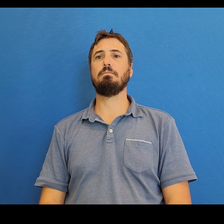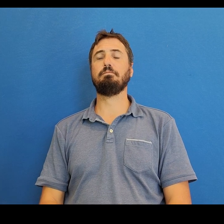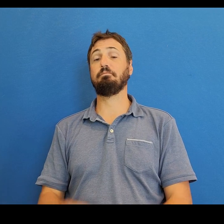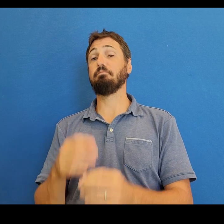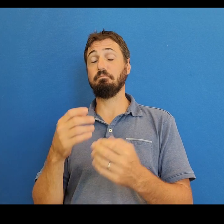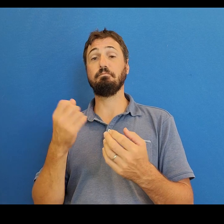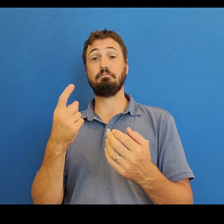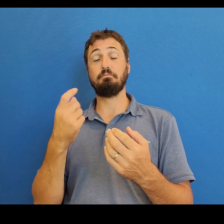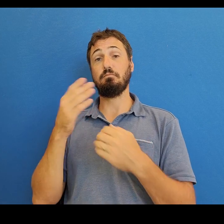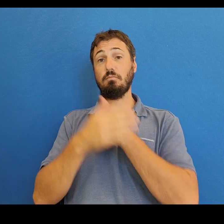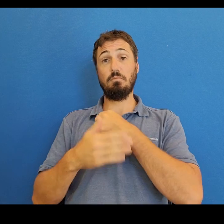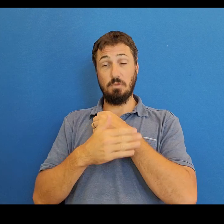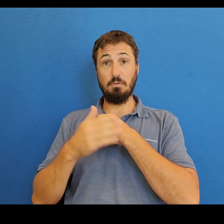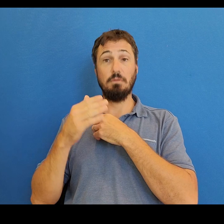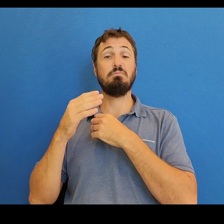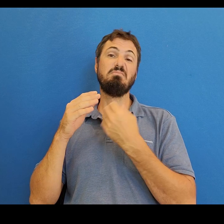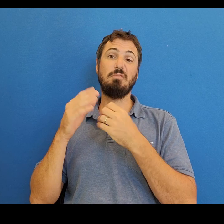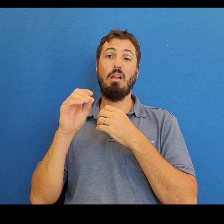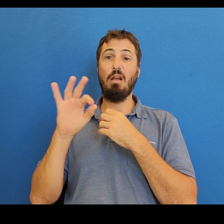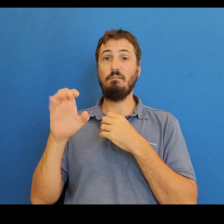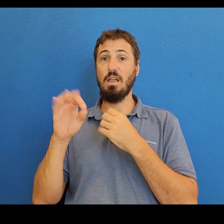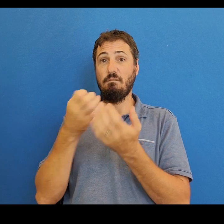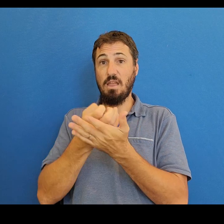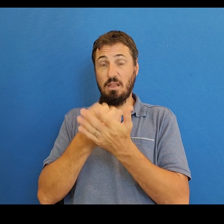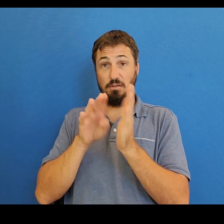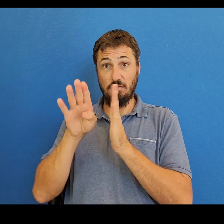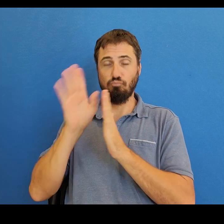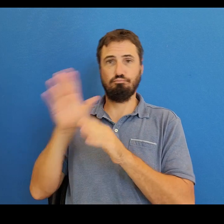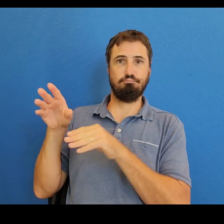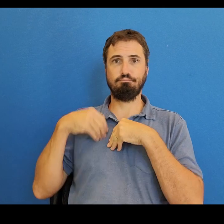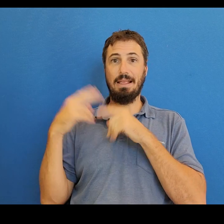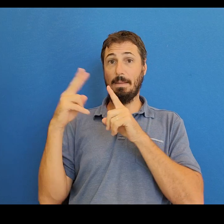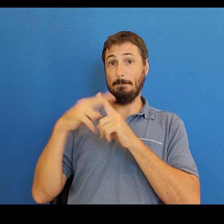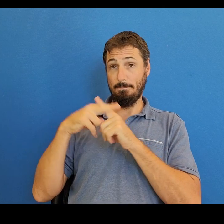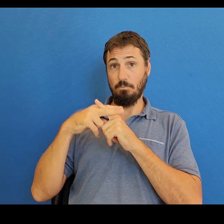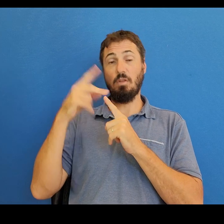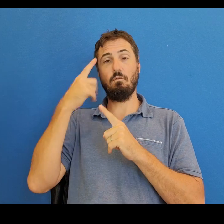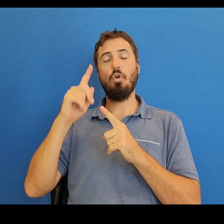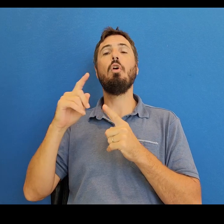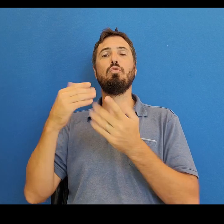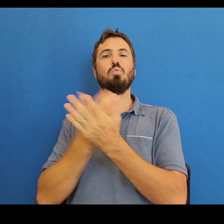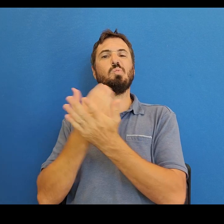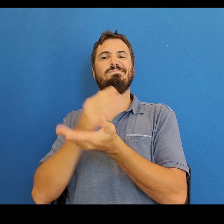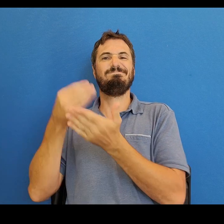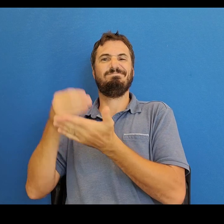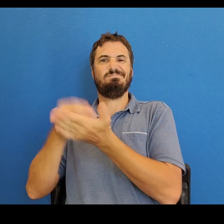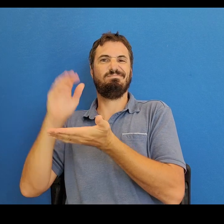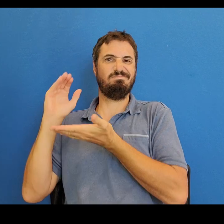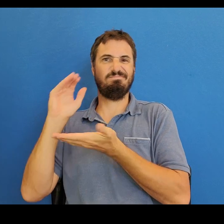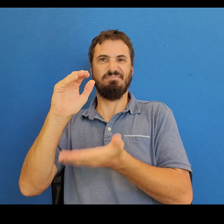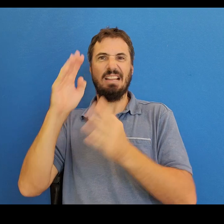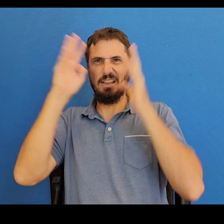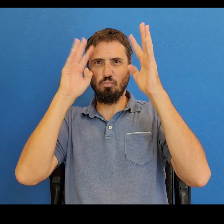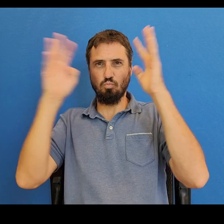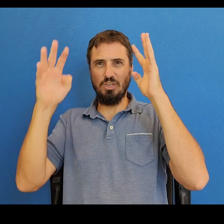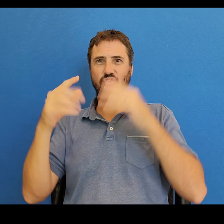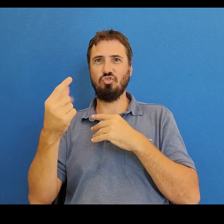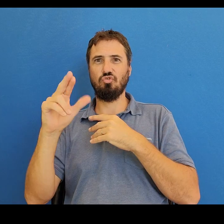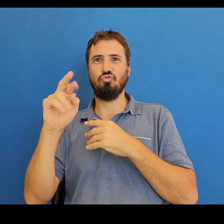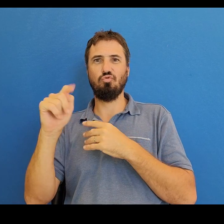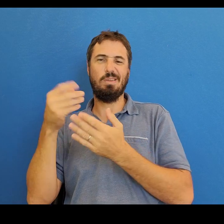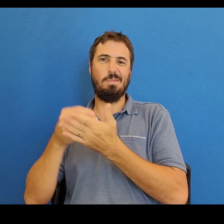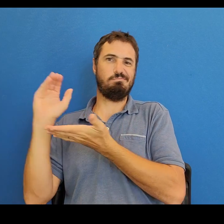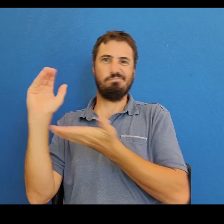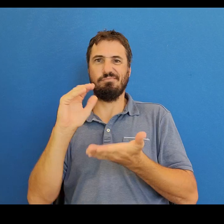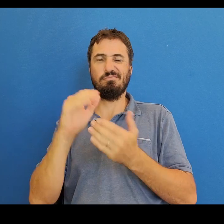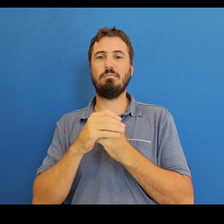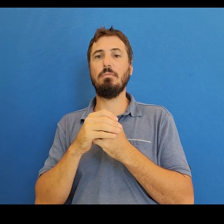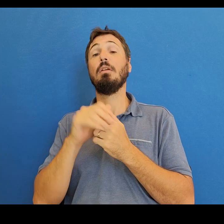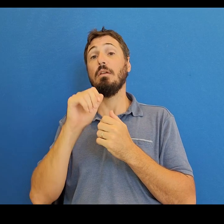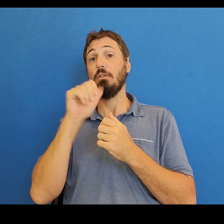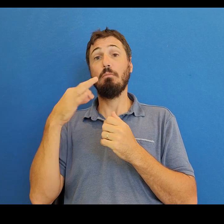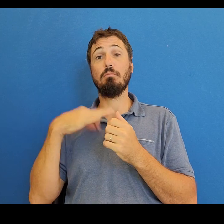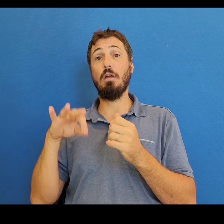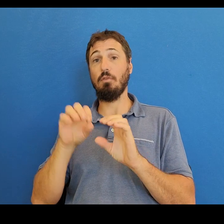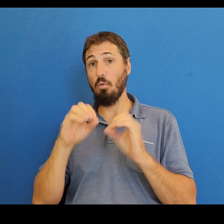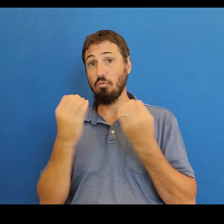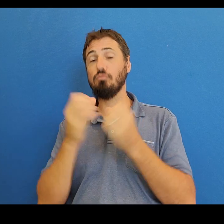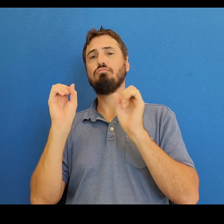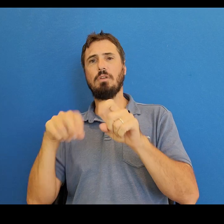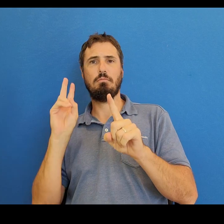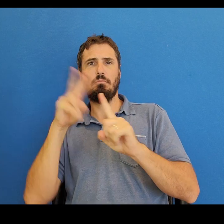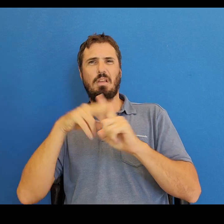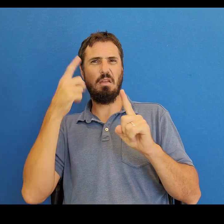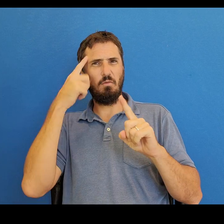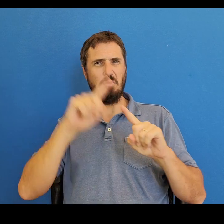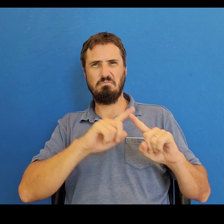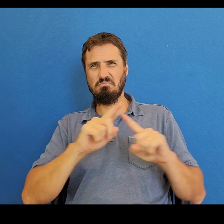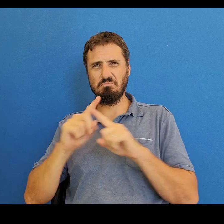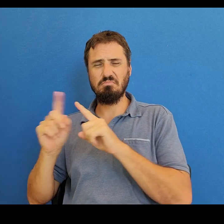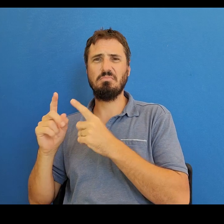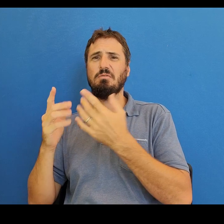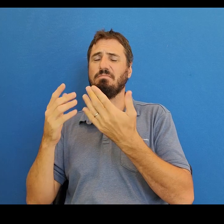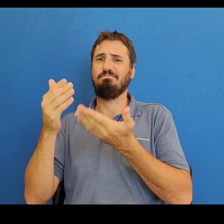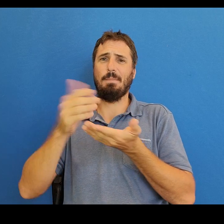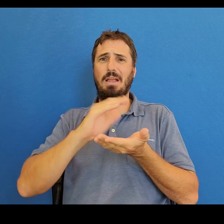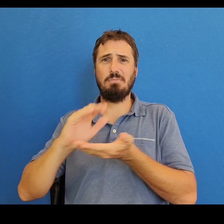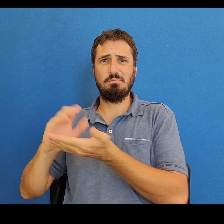Applications are now being accepted for the Office of Economic Development’s Fiscal year 2022-2023 Innovation Grants. Eligible nonprofit organizations can apply for varying amounts up to